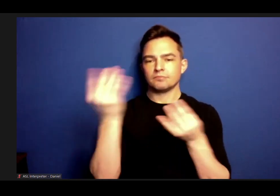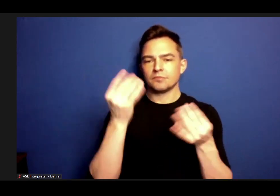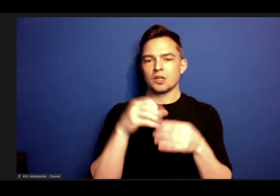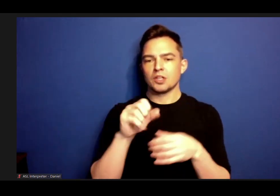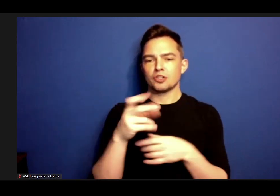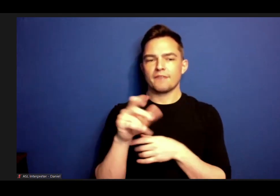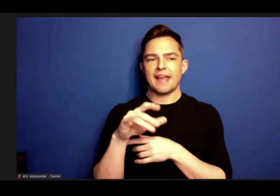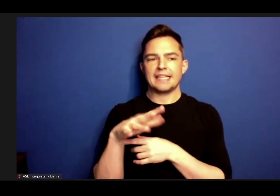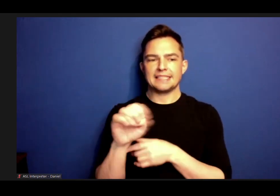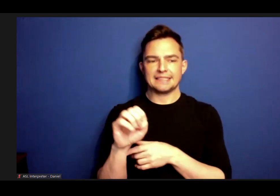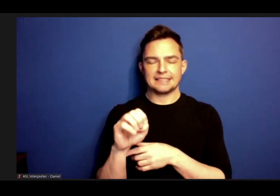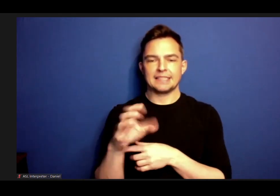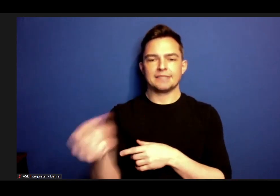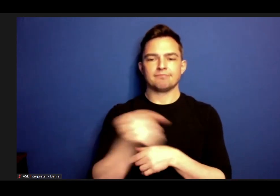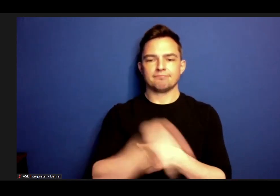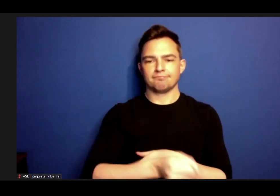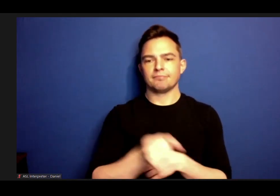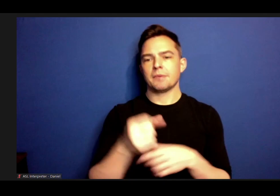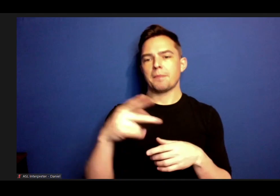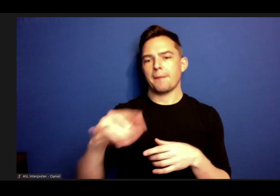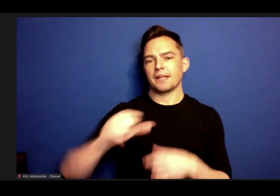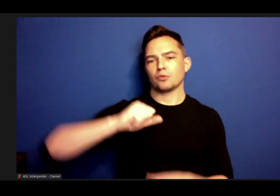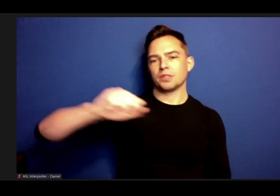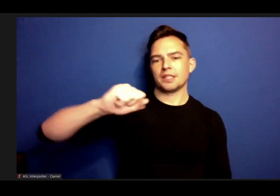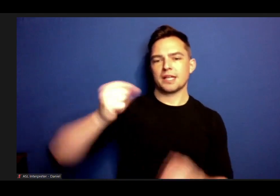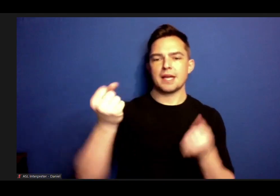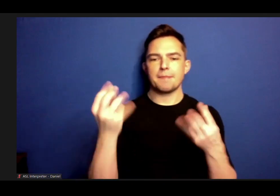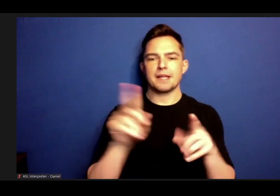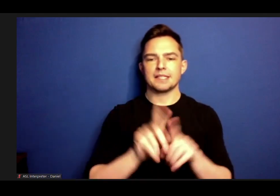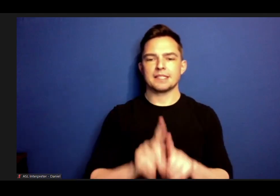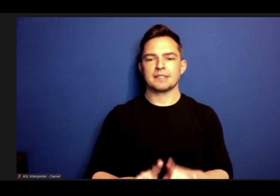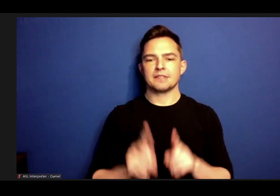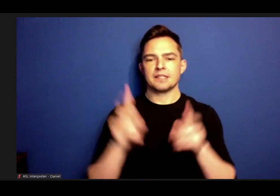containment, public resistance, and many other themes that have been addressed throughout